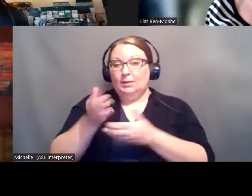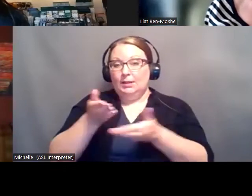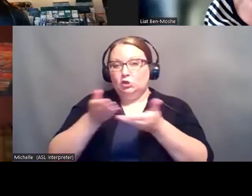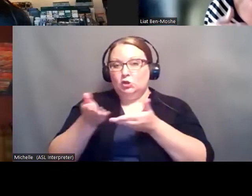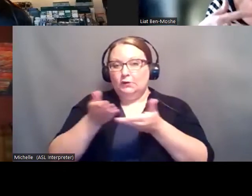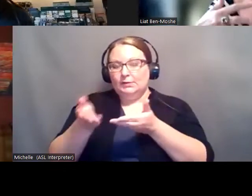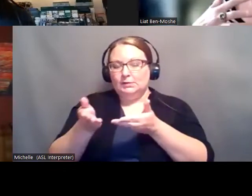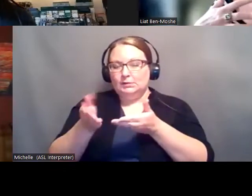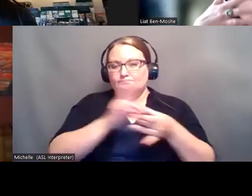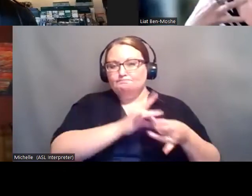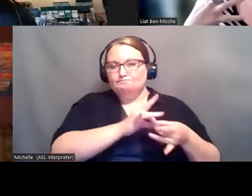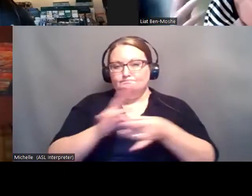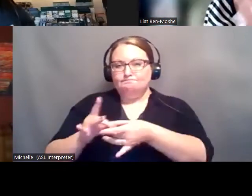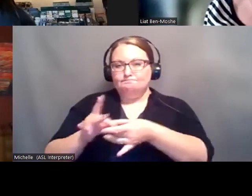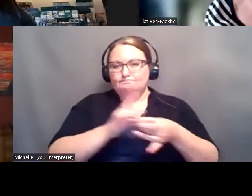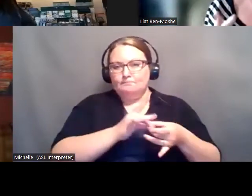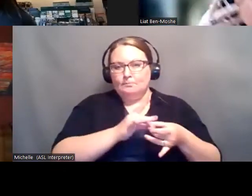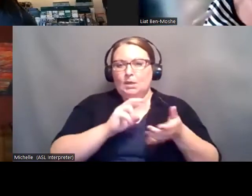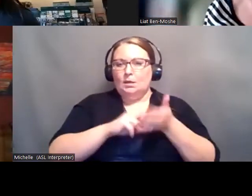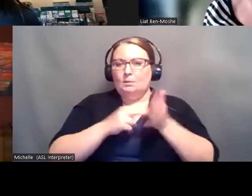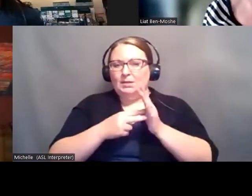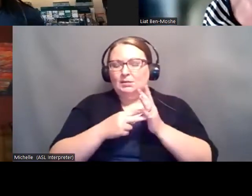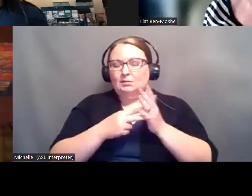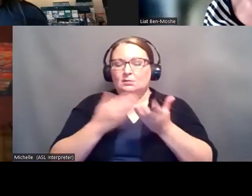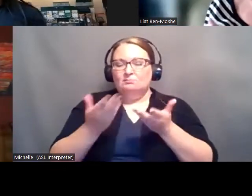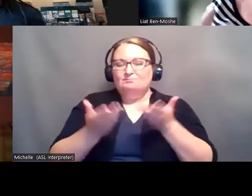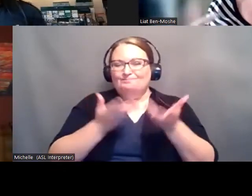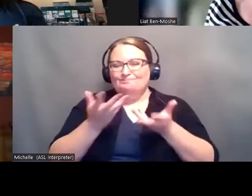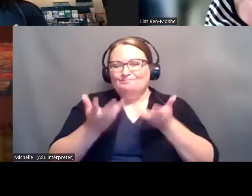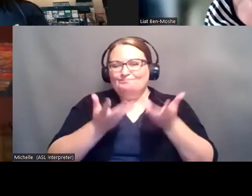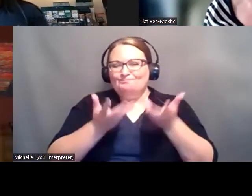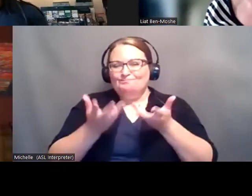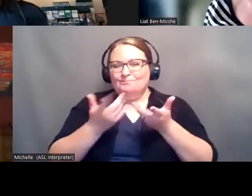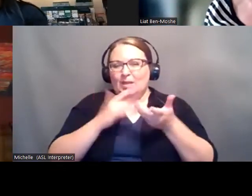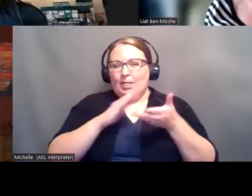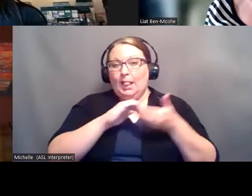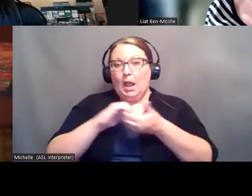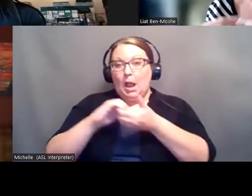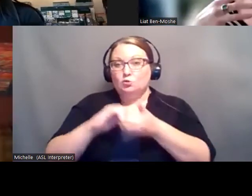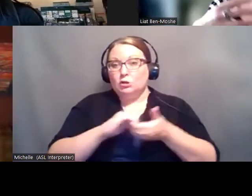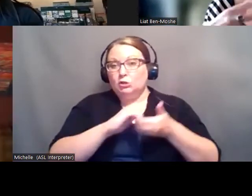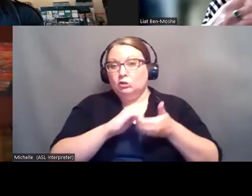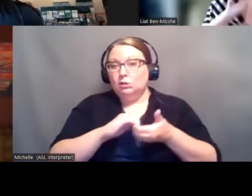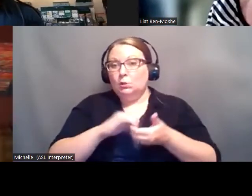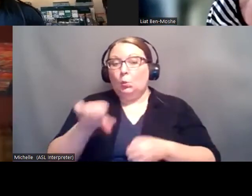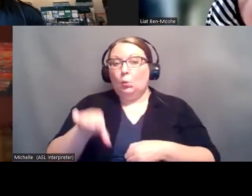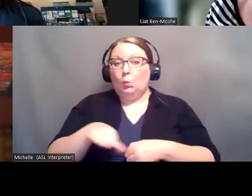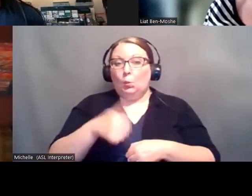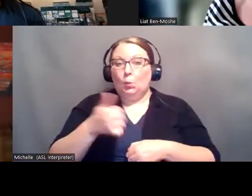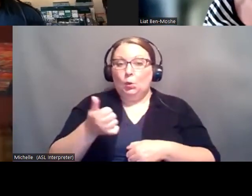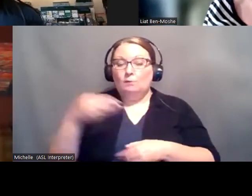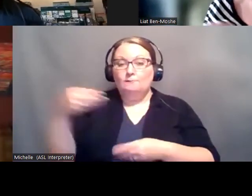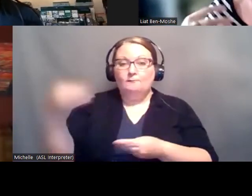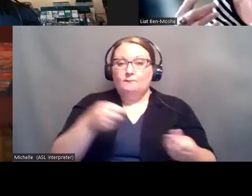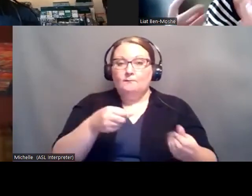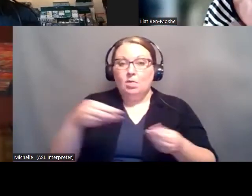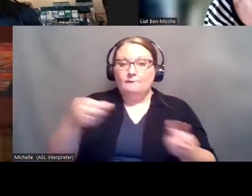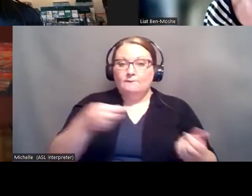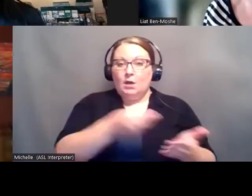Meaning it's in some sort of either collaboration with or gets funding from or is connected